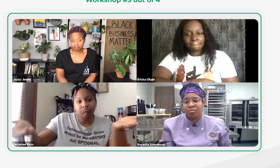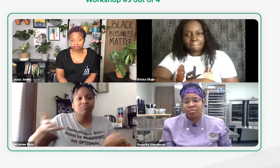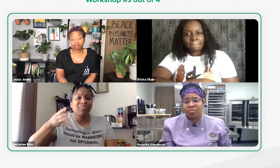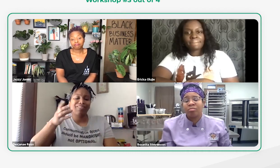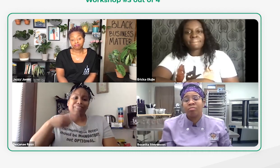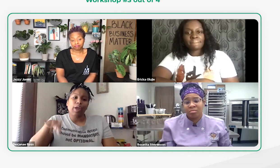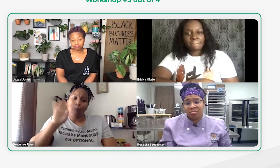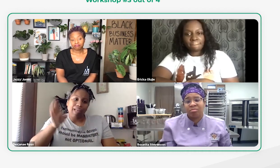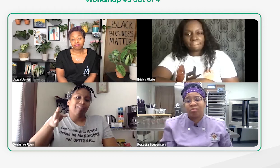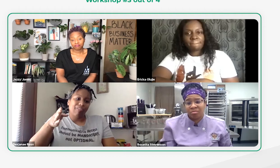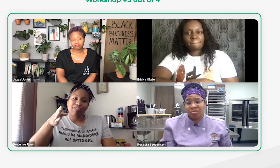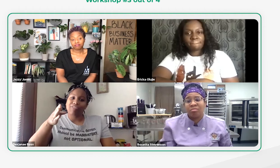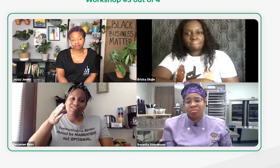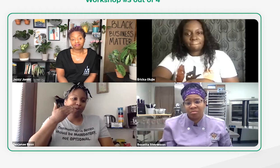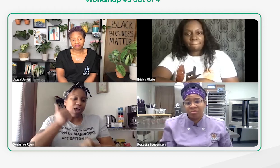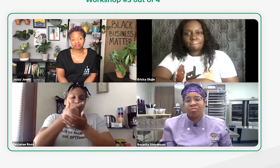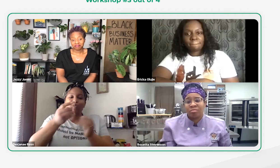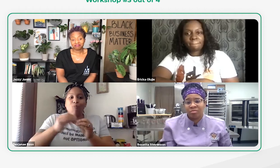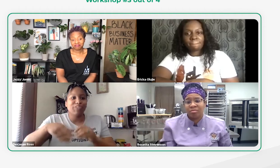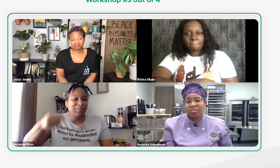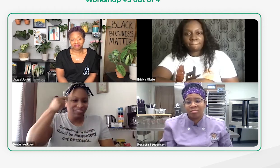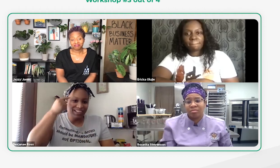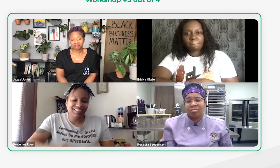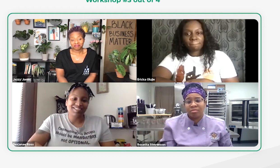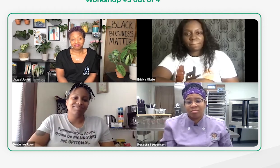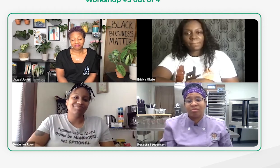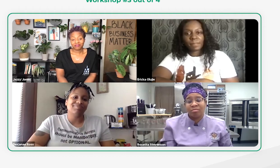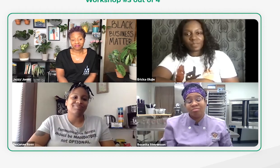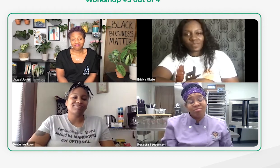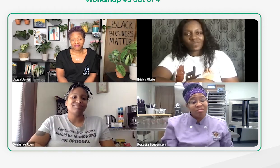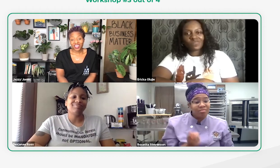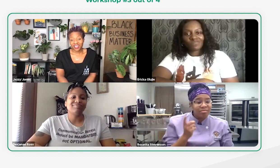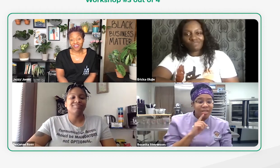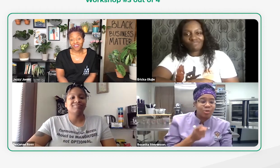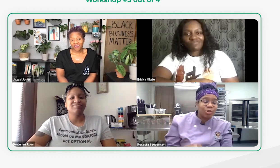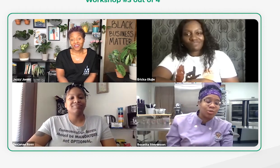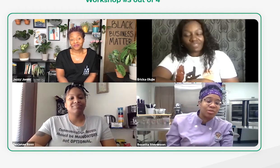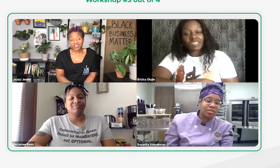help and work with others. If you do that they can help you more than what you would think.